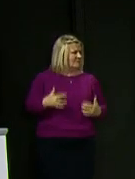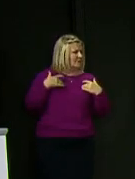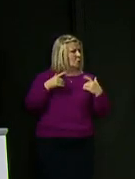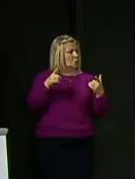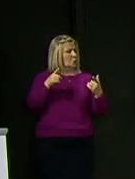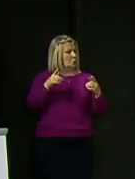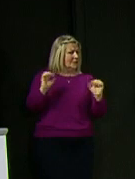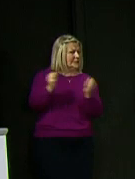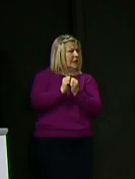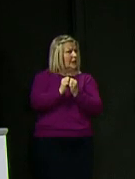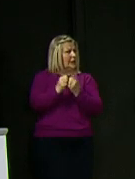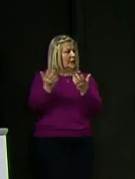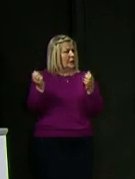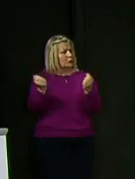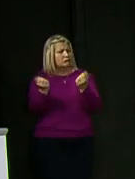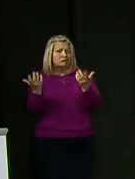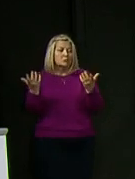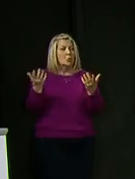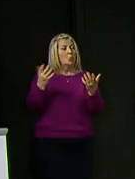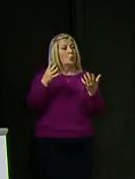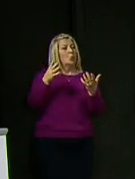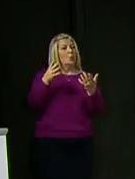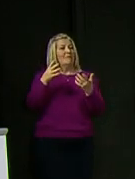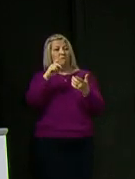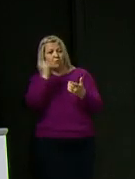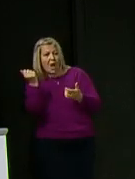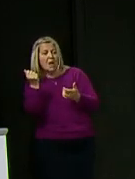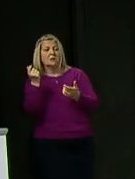between the UK and France there will be no fourteen-day self-isolation requirement when